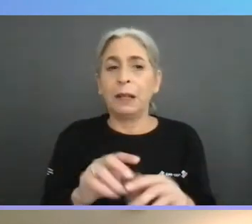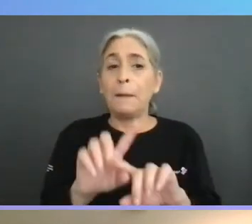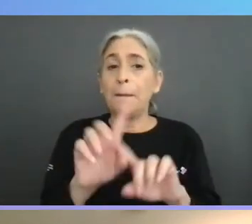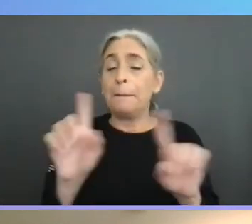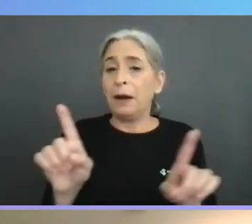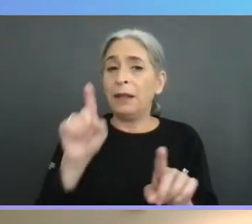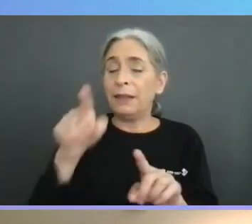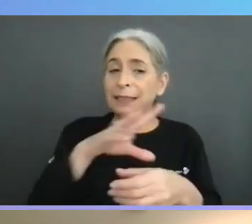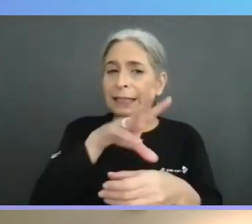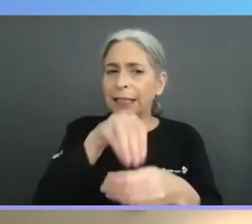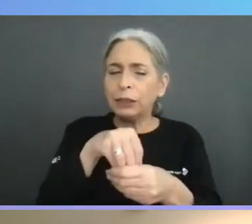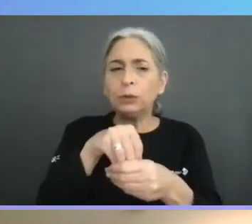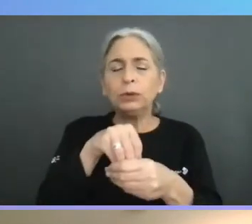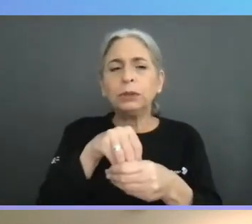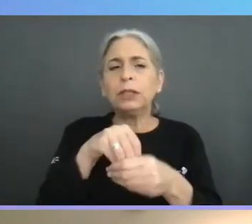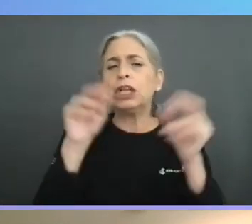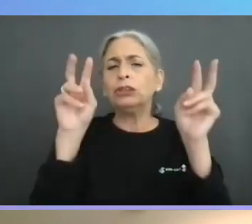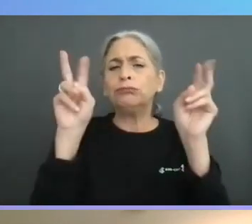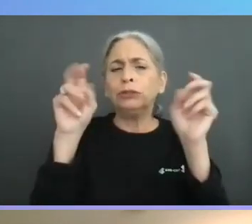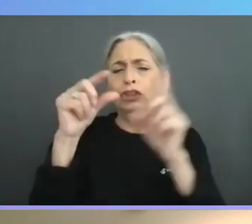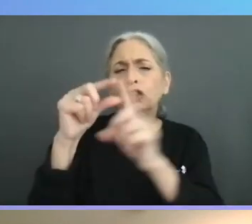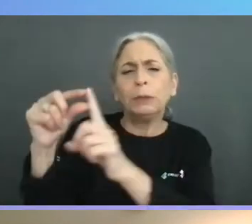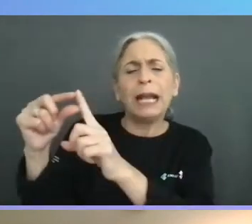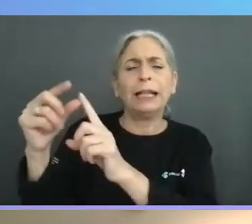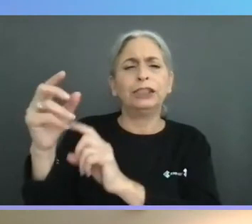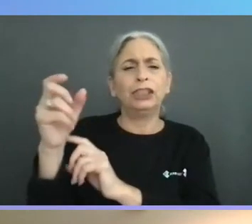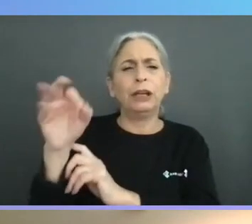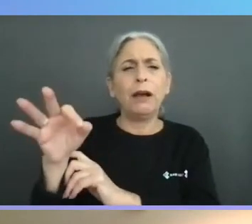terminology that has also changed over time. Um